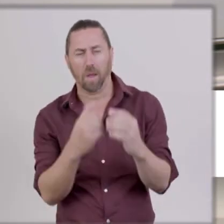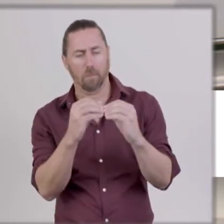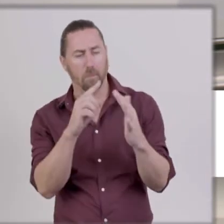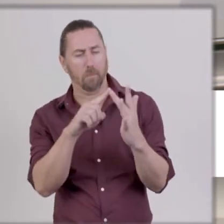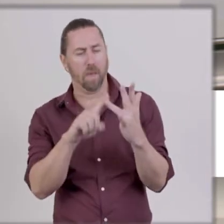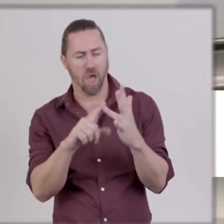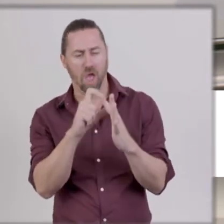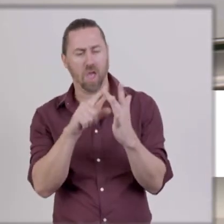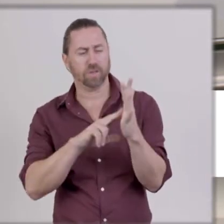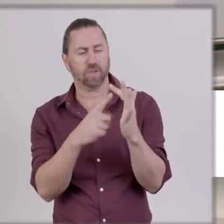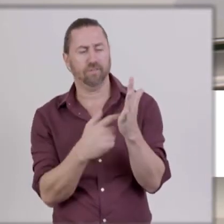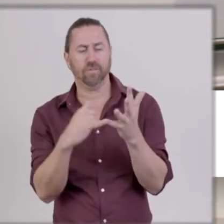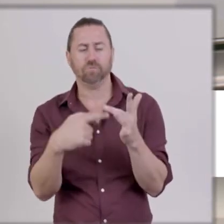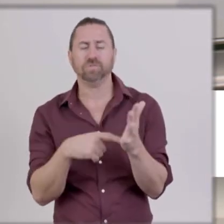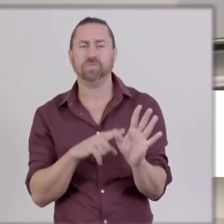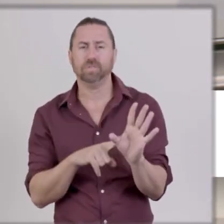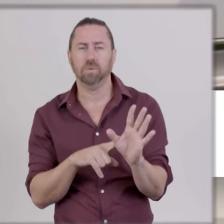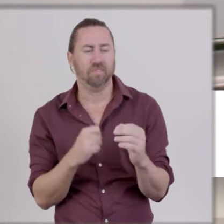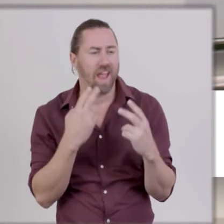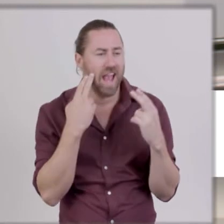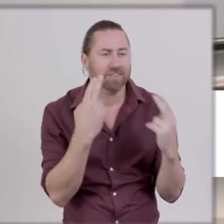We are home to a unique range of native wildlife or animals,